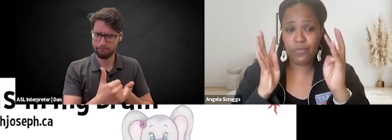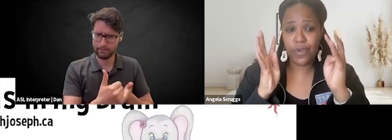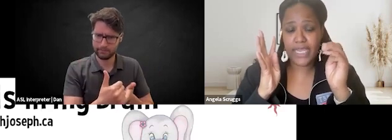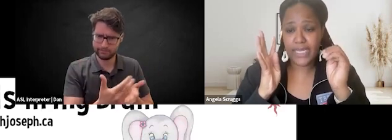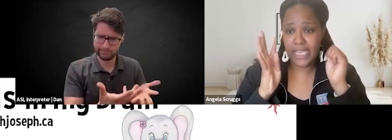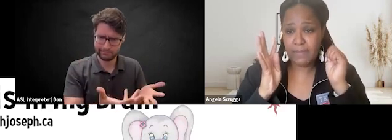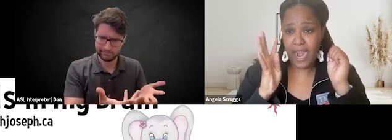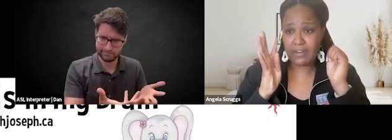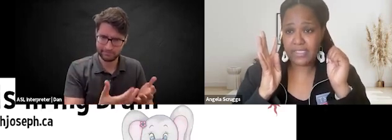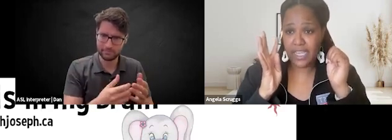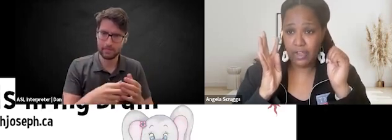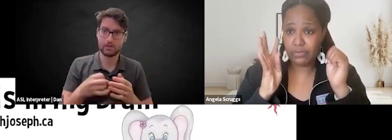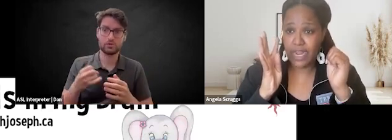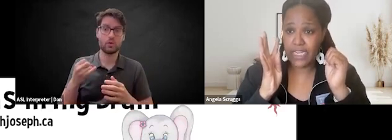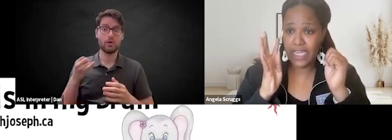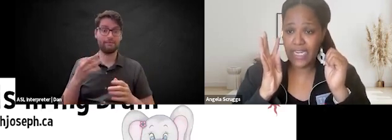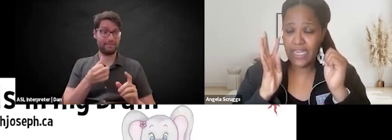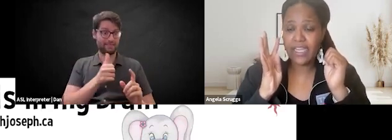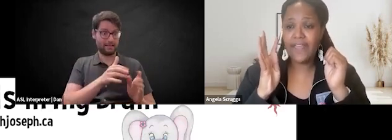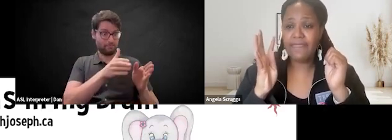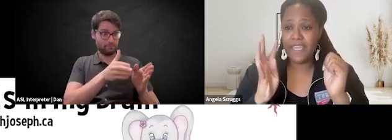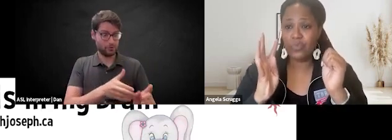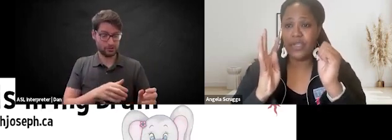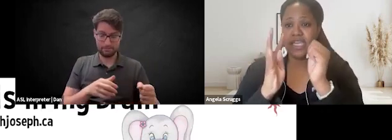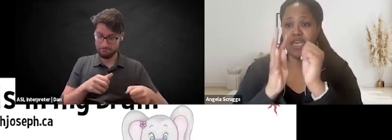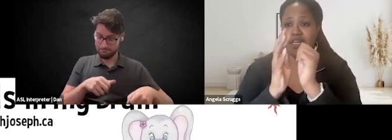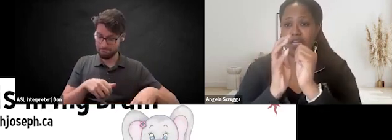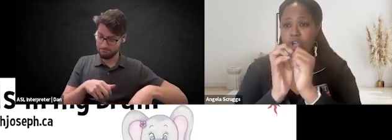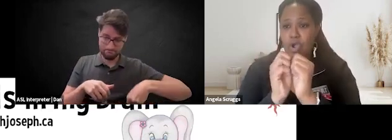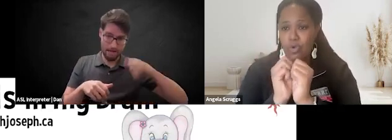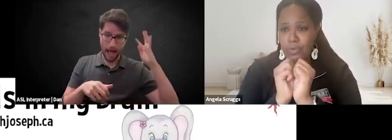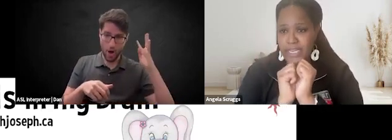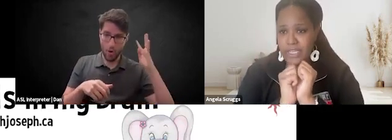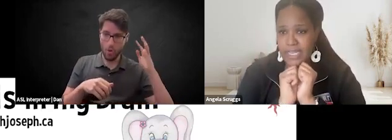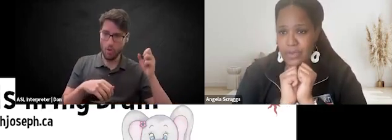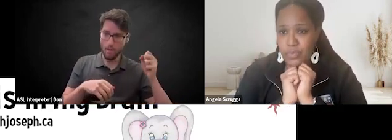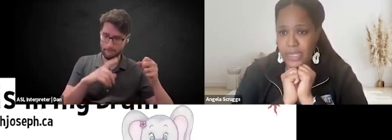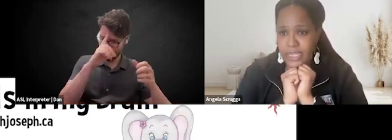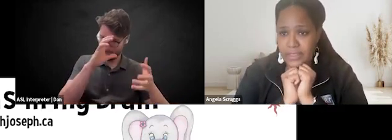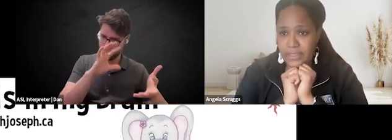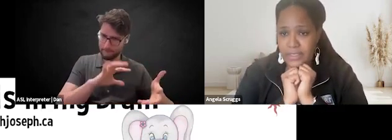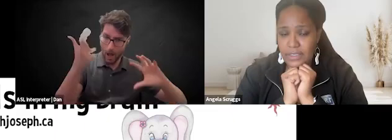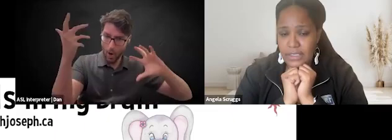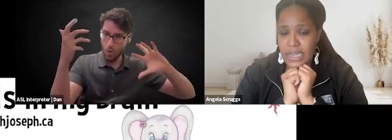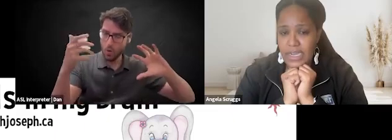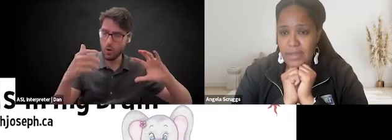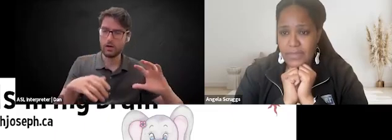if we can keep ourselves regulated, then we can co-regulate with, um...